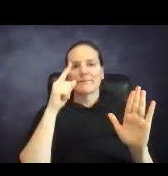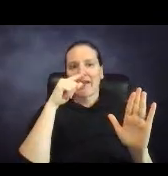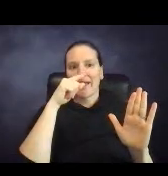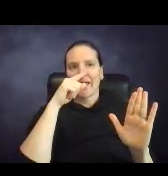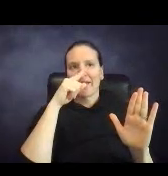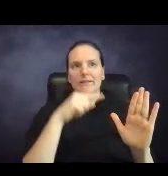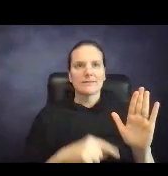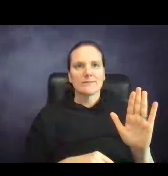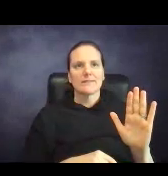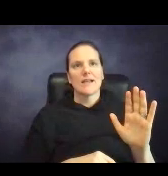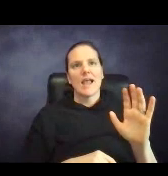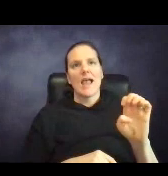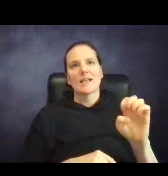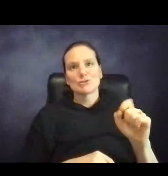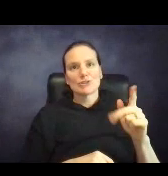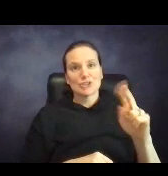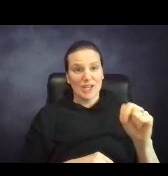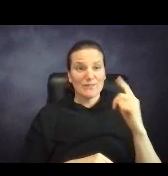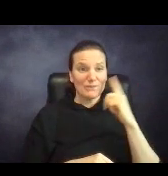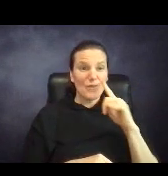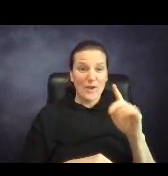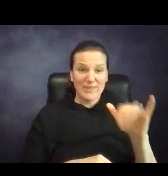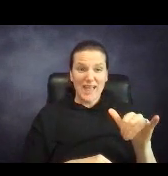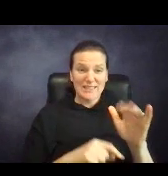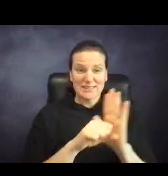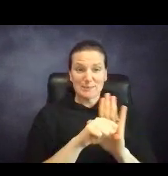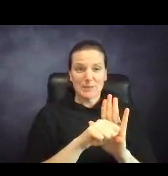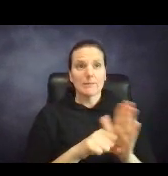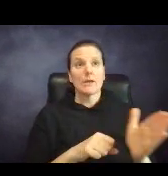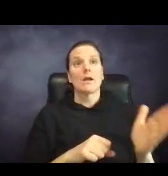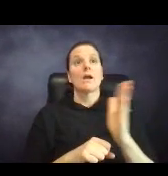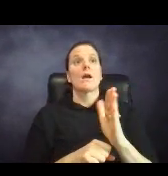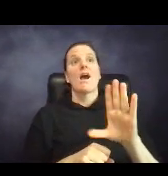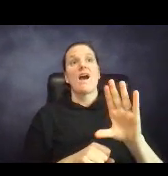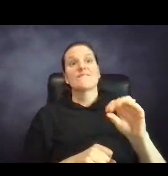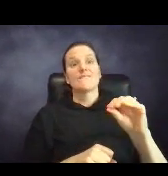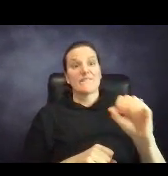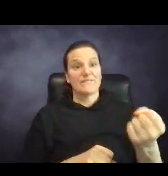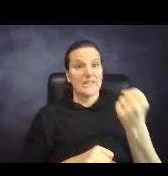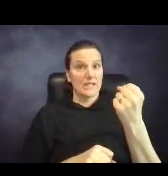for vasomotor symptoms. In the fifties, we started seeing it promoting, promoted as the fountain of youth.